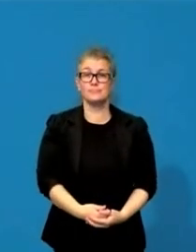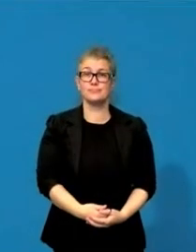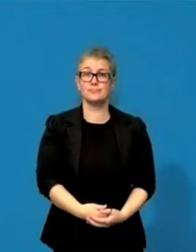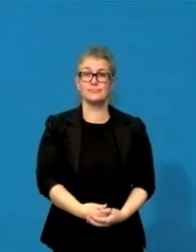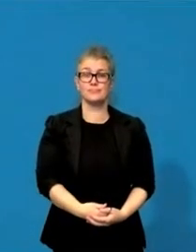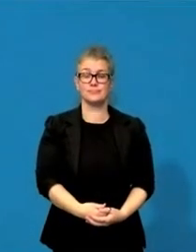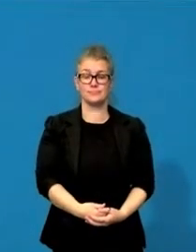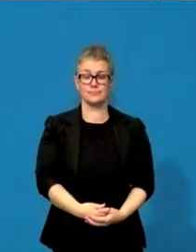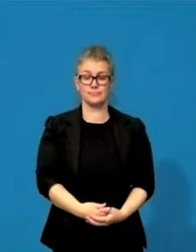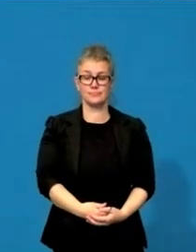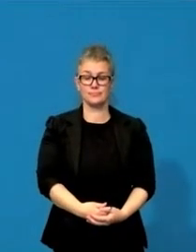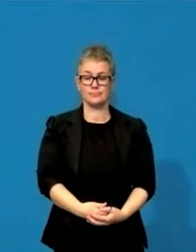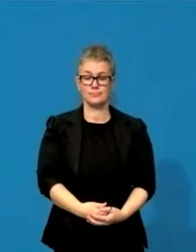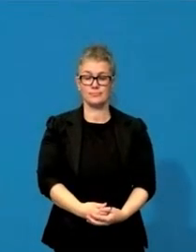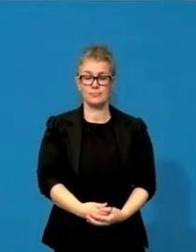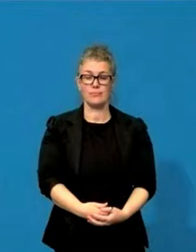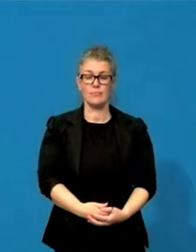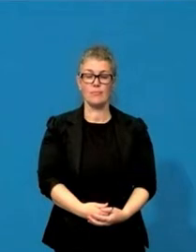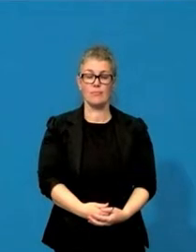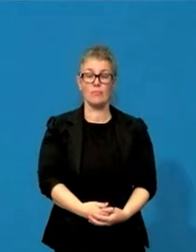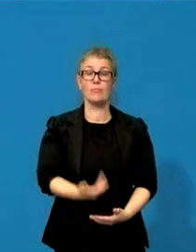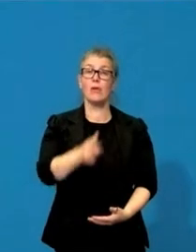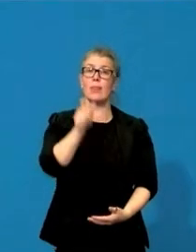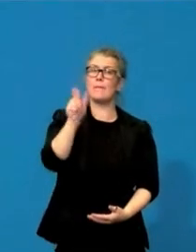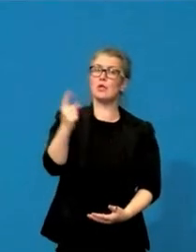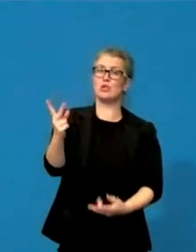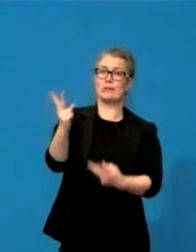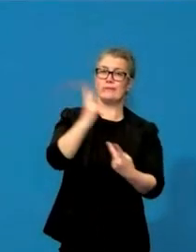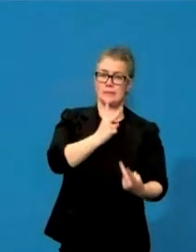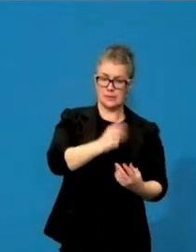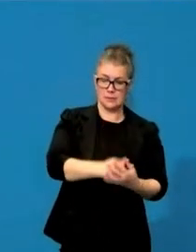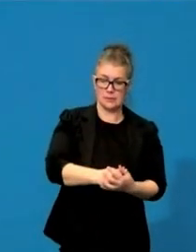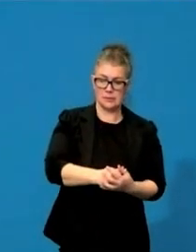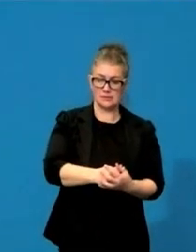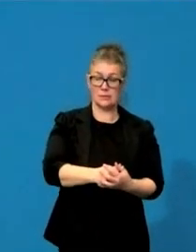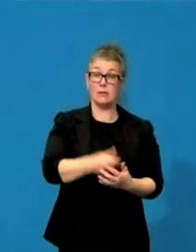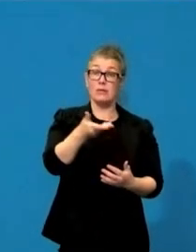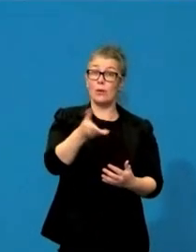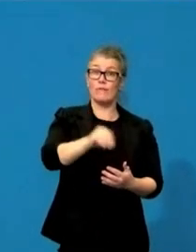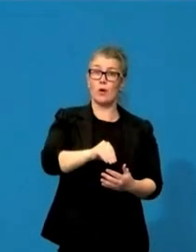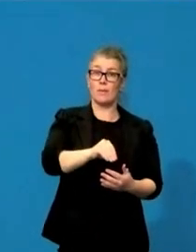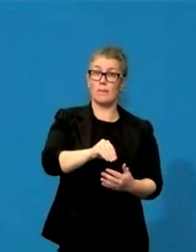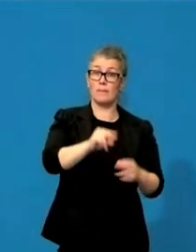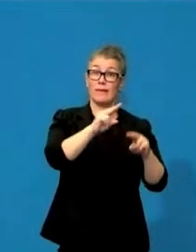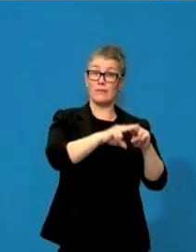And so that person come, and were they from Fitzroy Crossing?